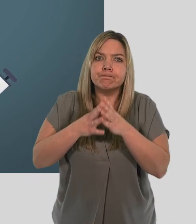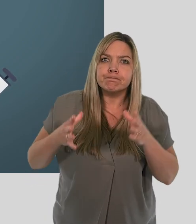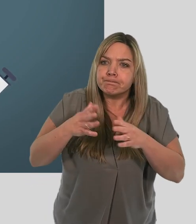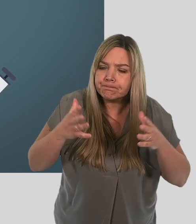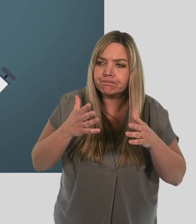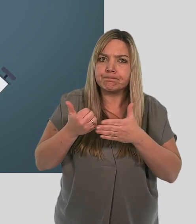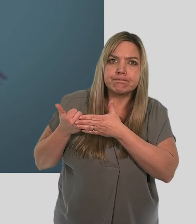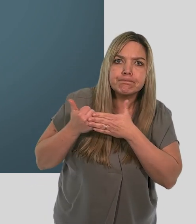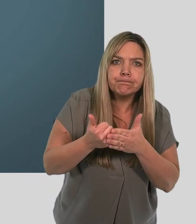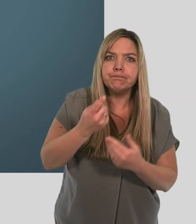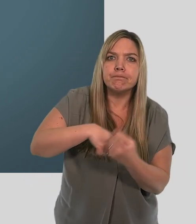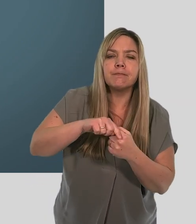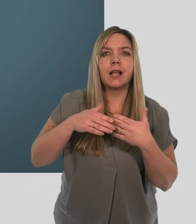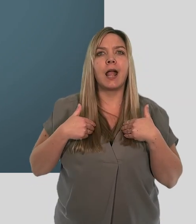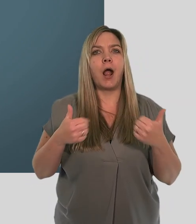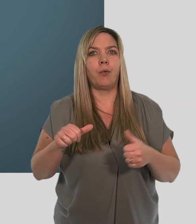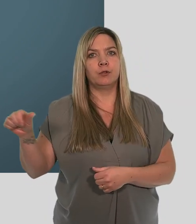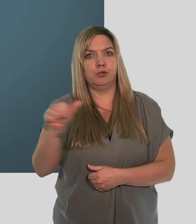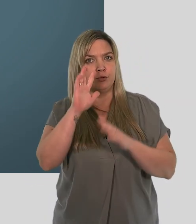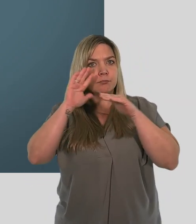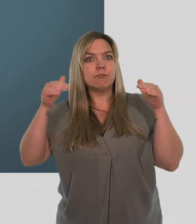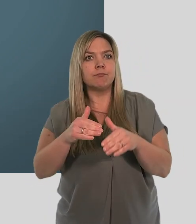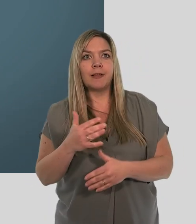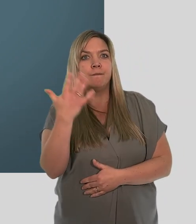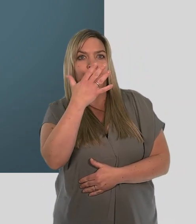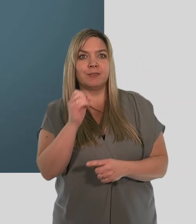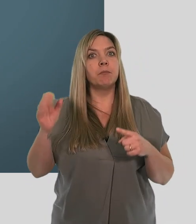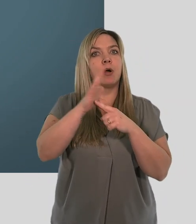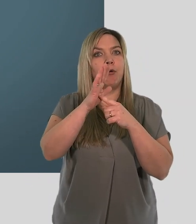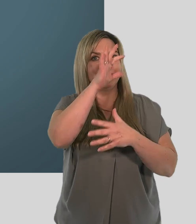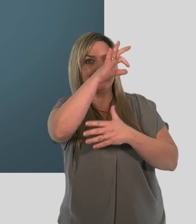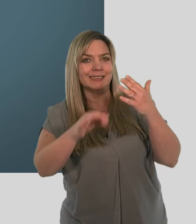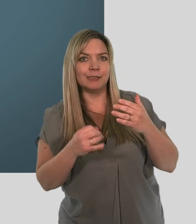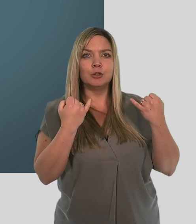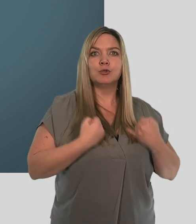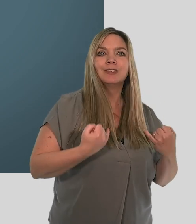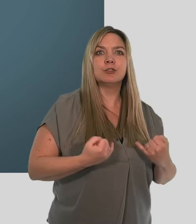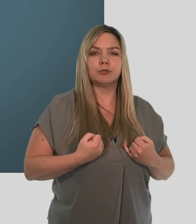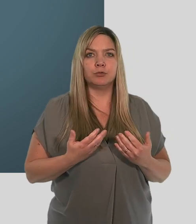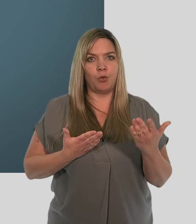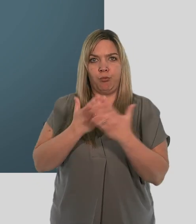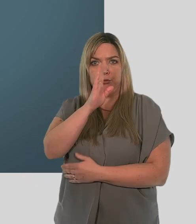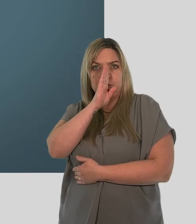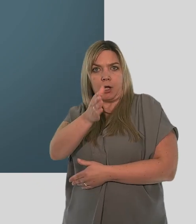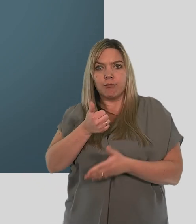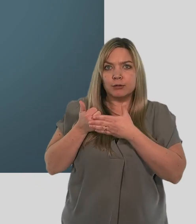The world faces many challenges. It can be easy to feel overwhelmed about the prospects for global health.